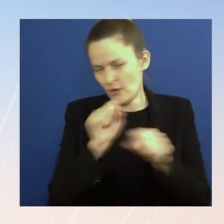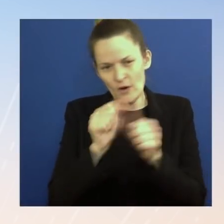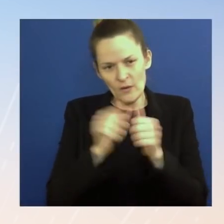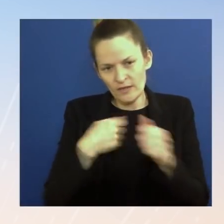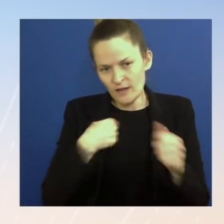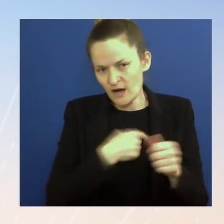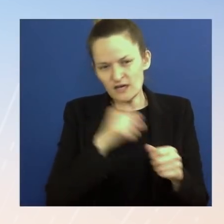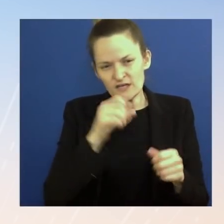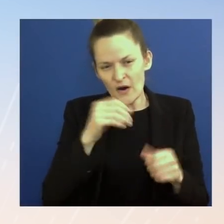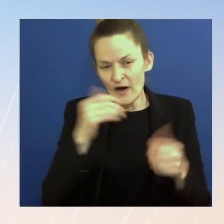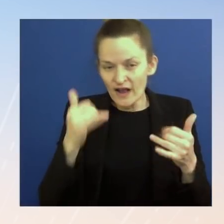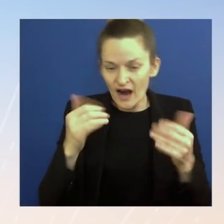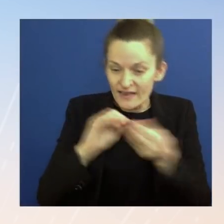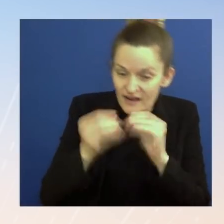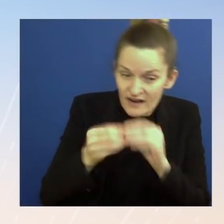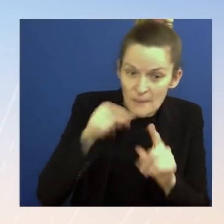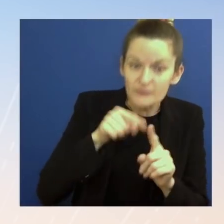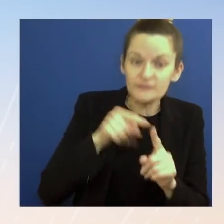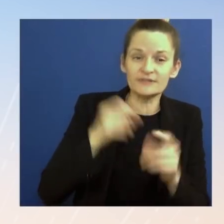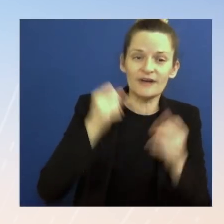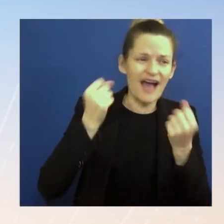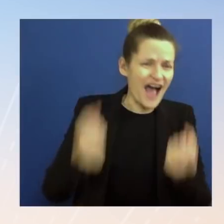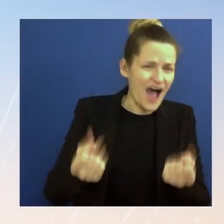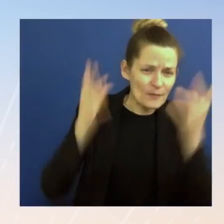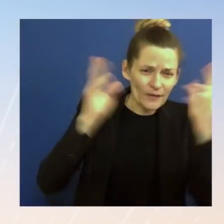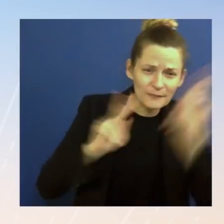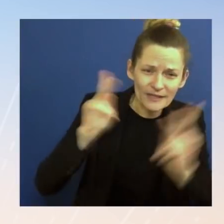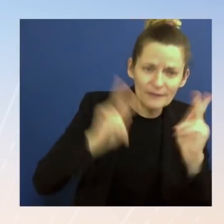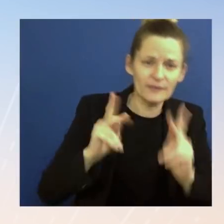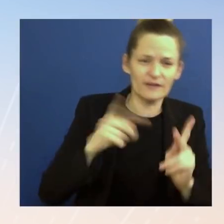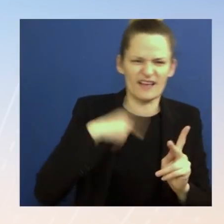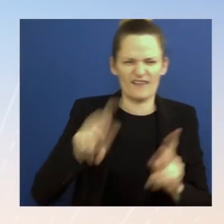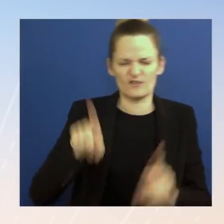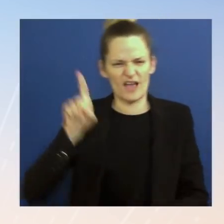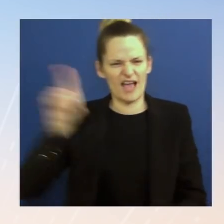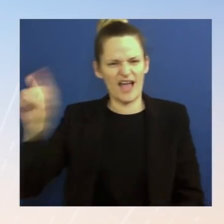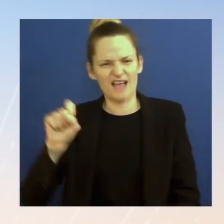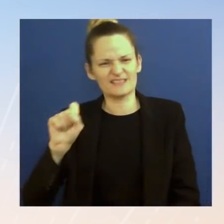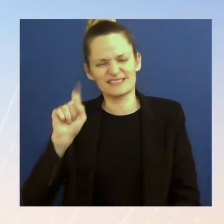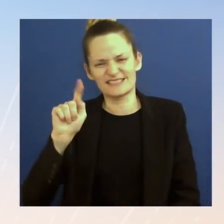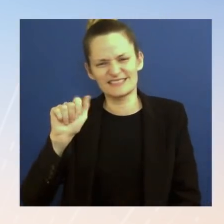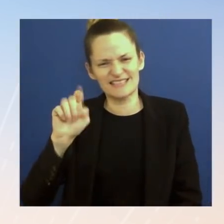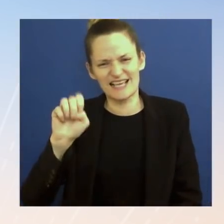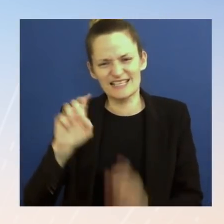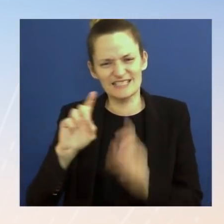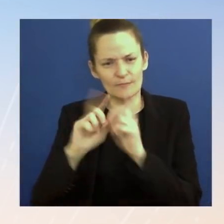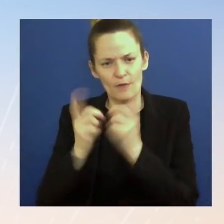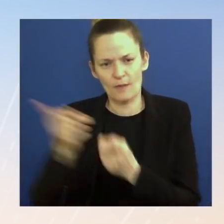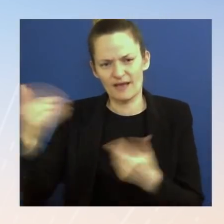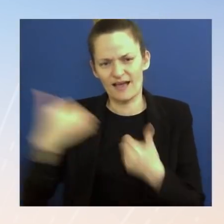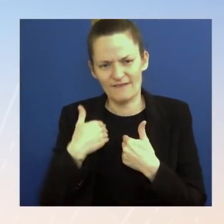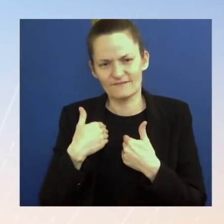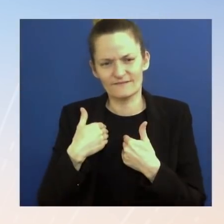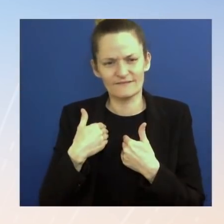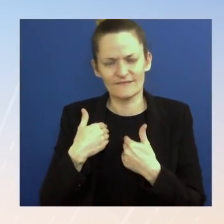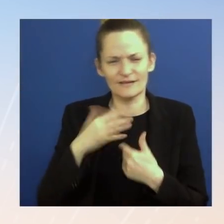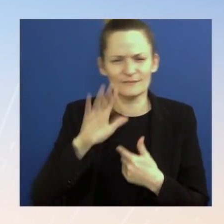I'm not sure I understand your first question. The Press: Well, just a reassurance to Japan and a lot of the countries that have treaties with us that are worried --